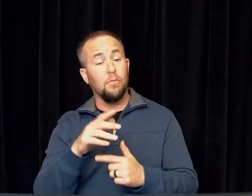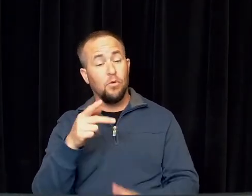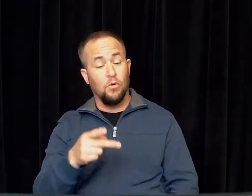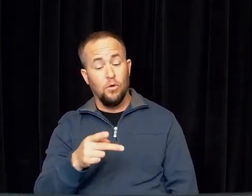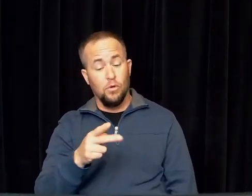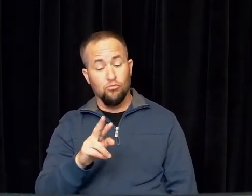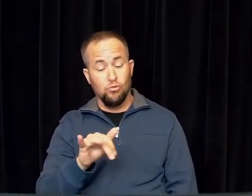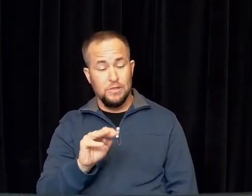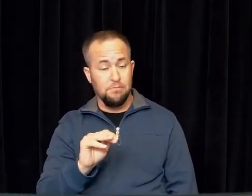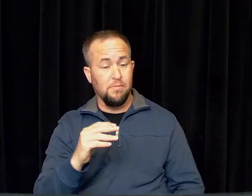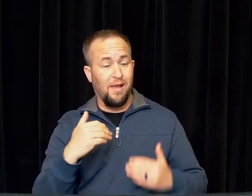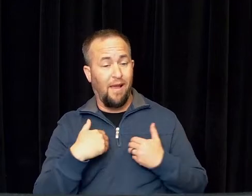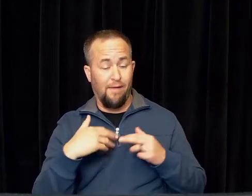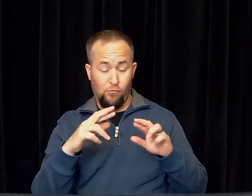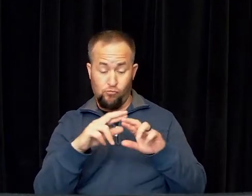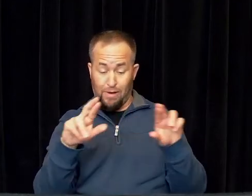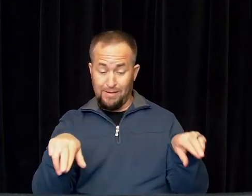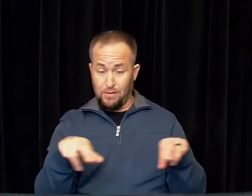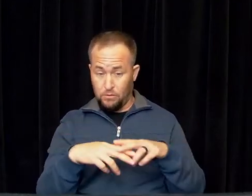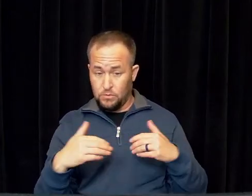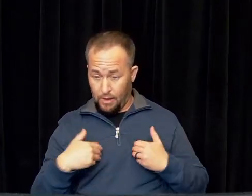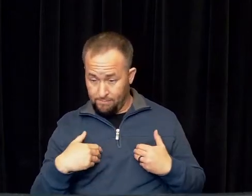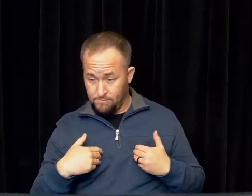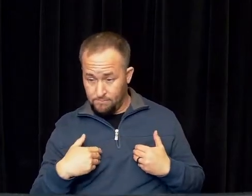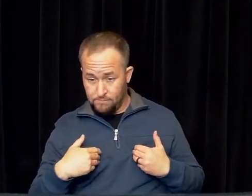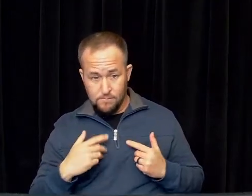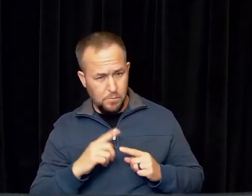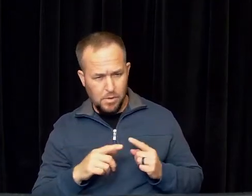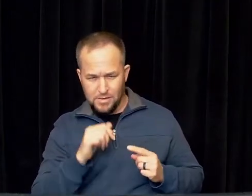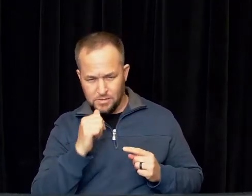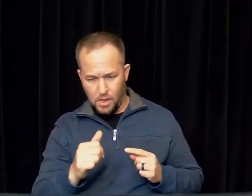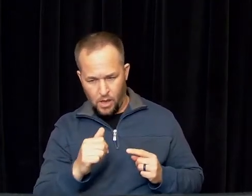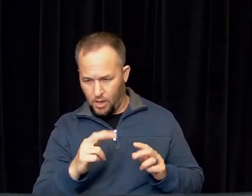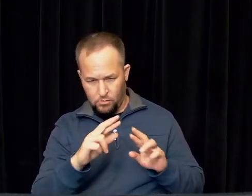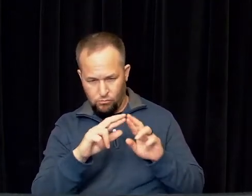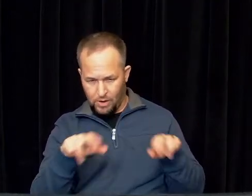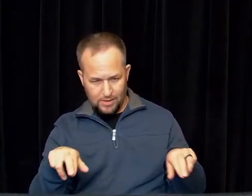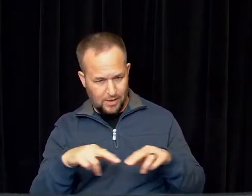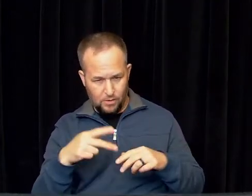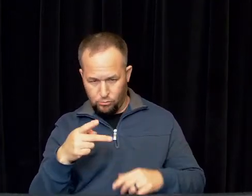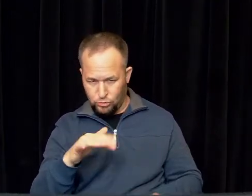that has rectangles in it but this is not a rectangular prism because all of these rectangles